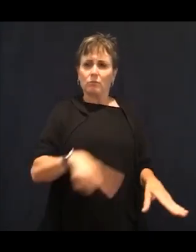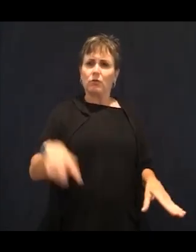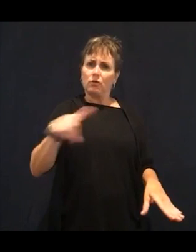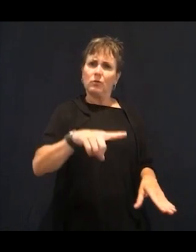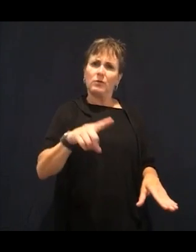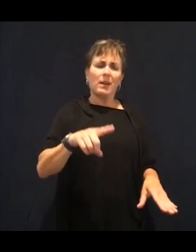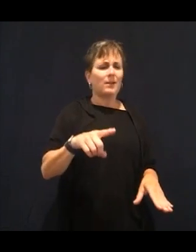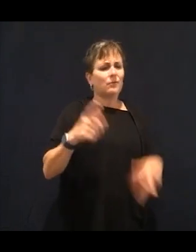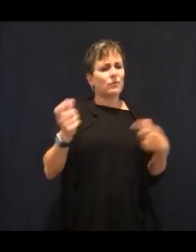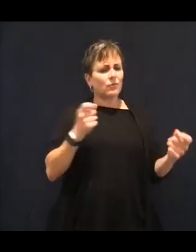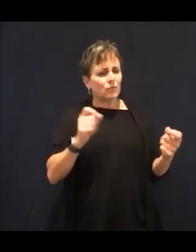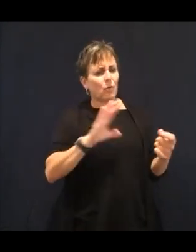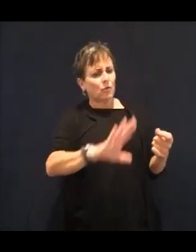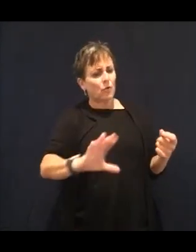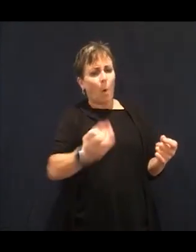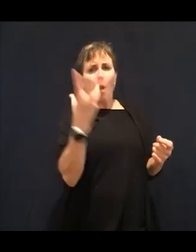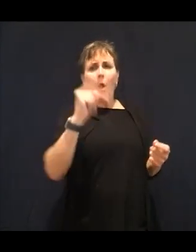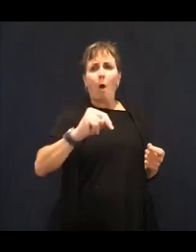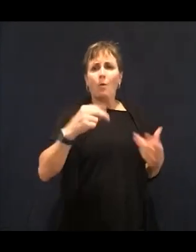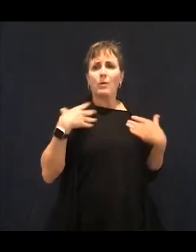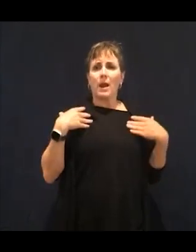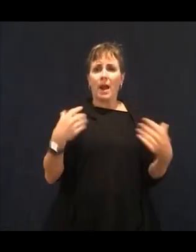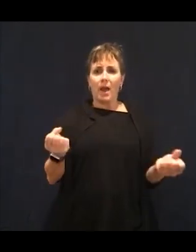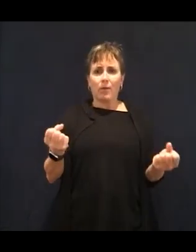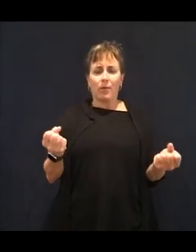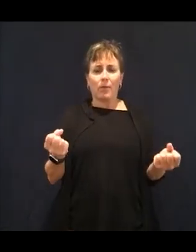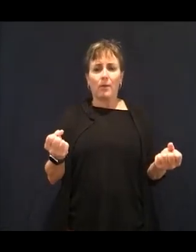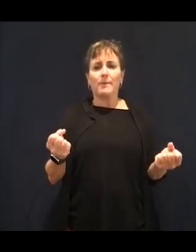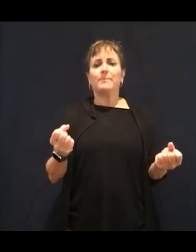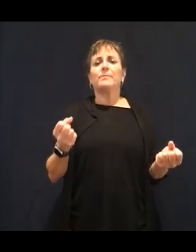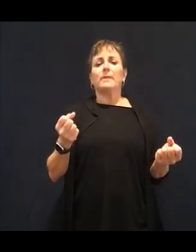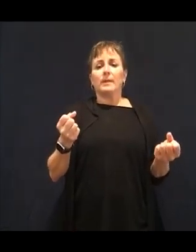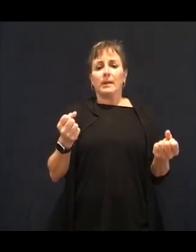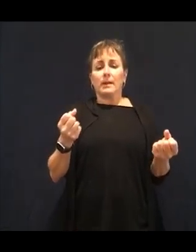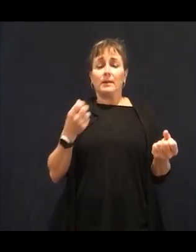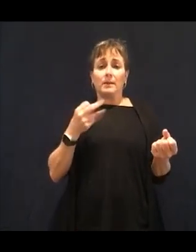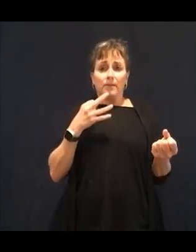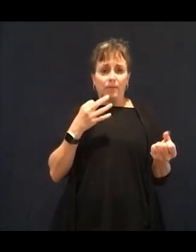to do that, finding their favorite foods, finding ways to sneak those snacks in